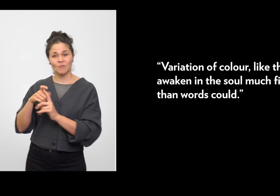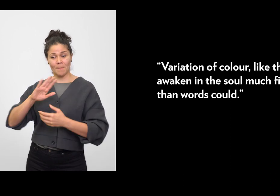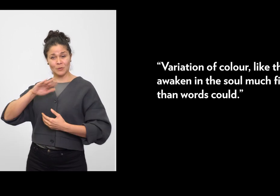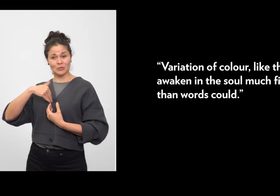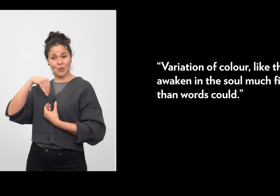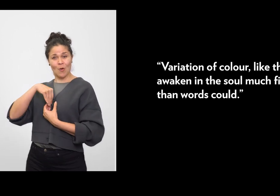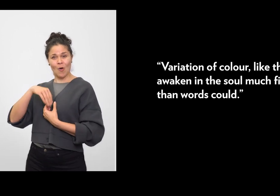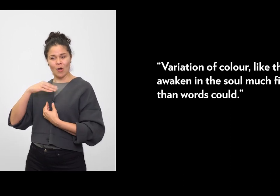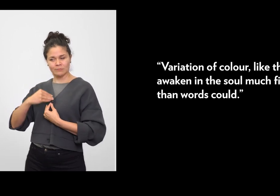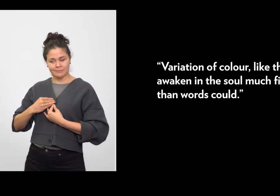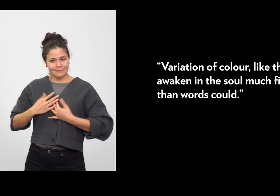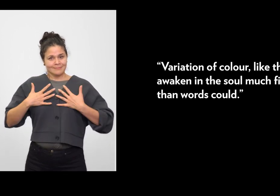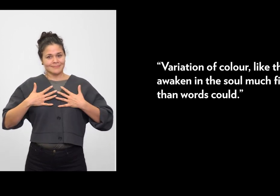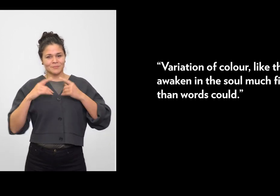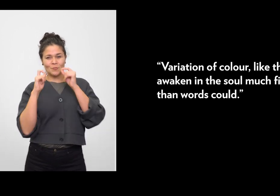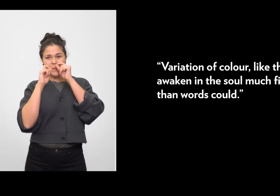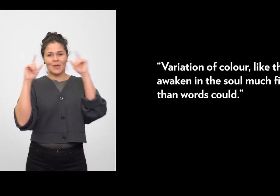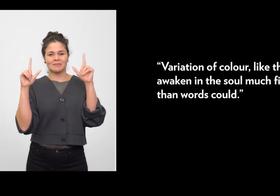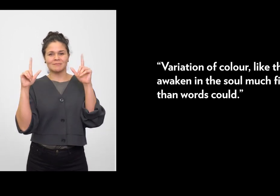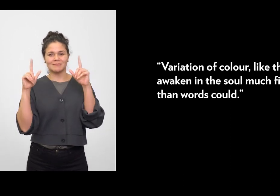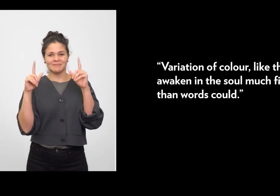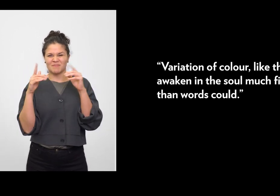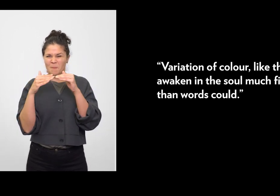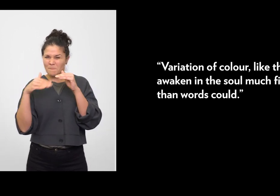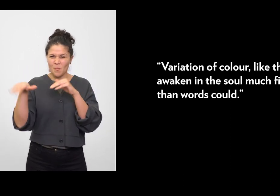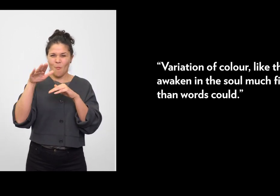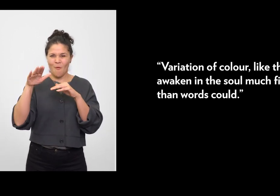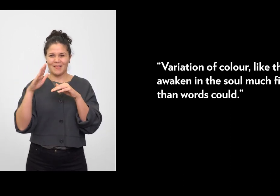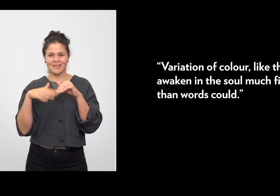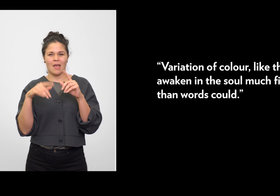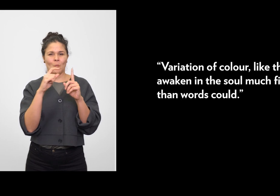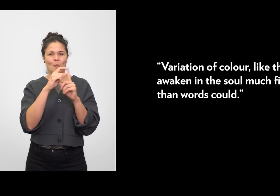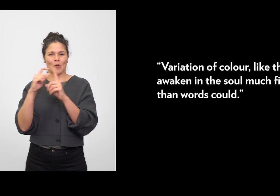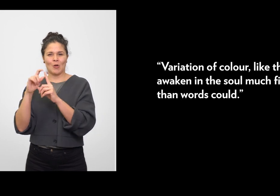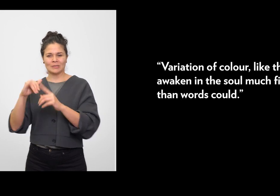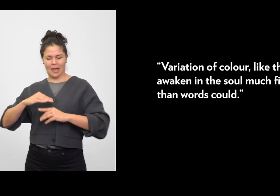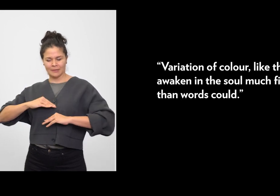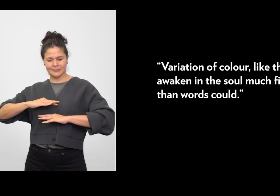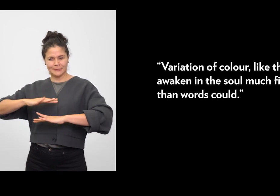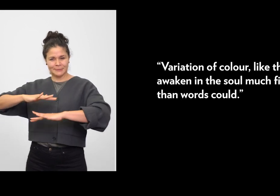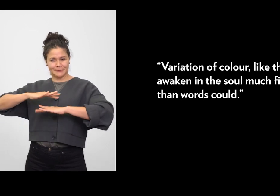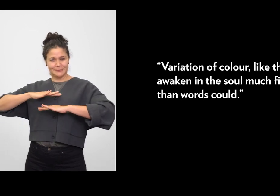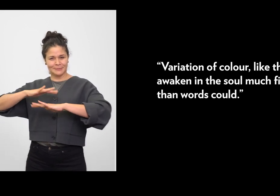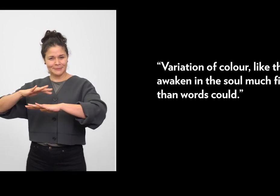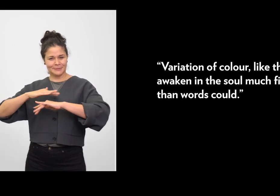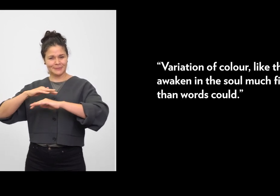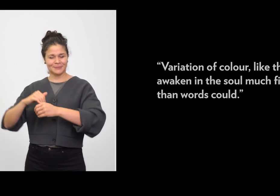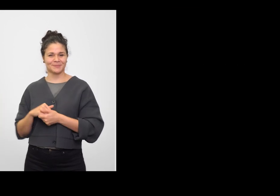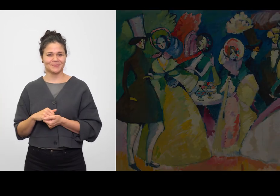awaken in the soul much finer vibrations than words could.”